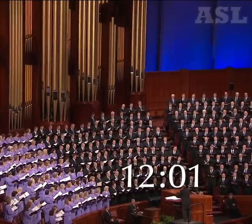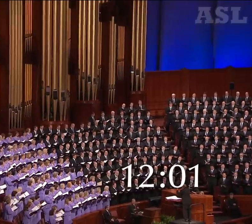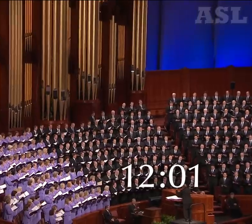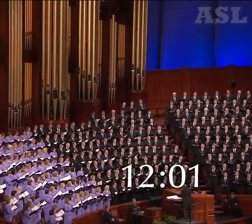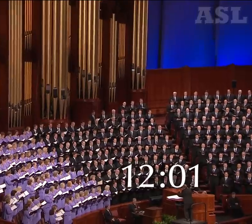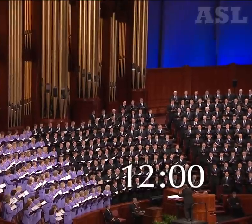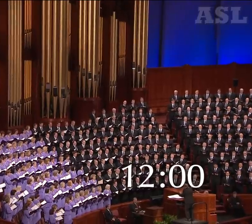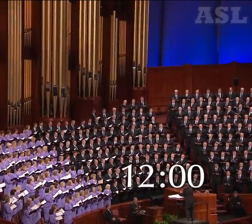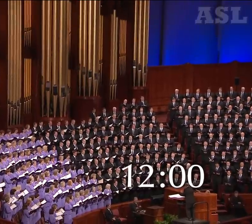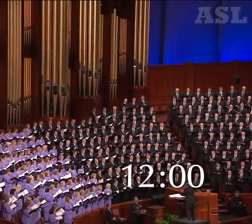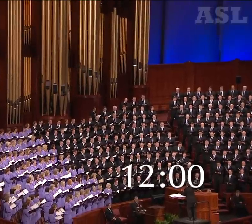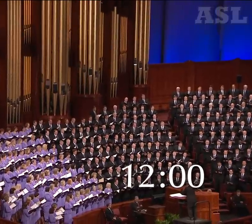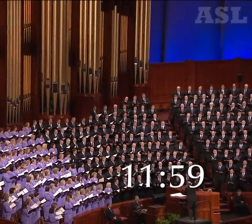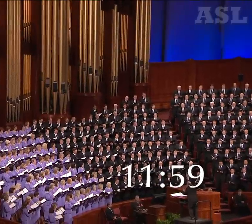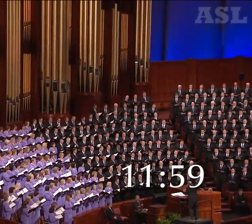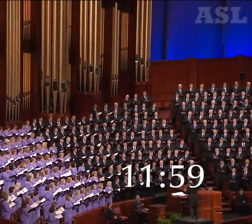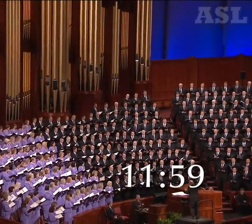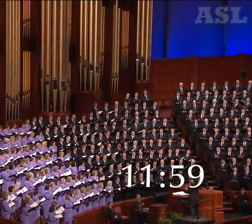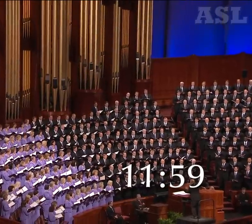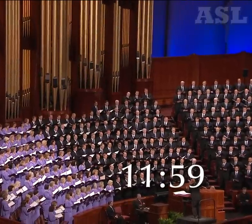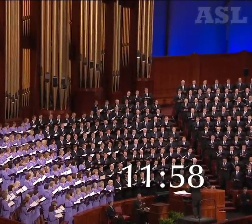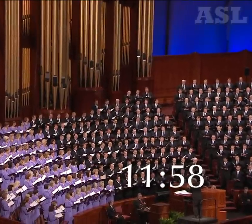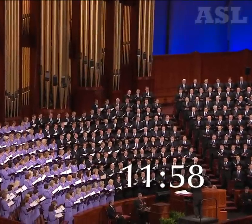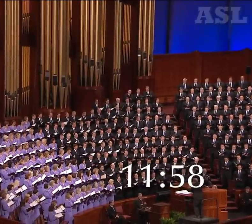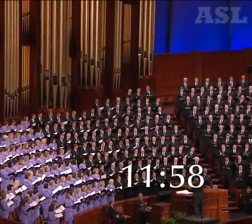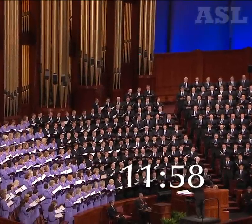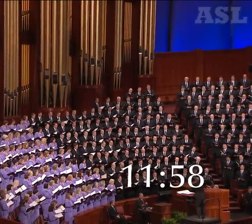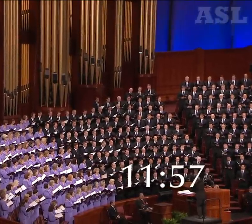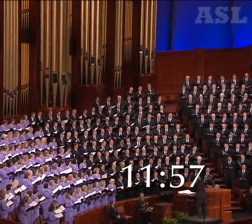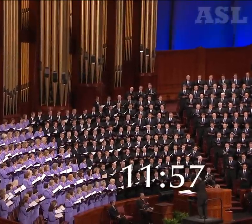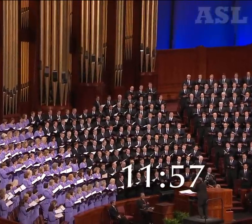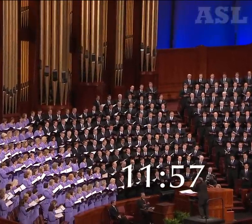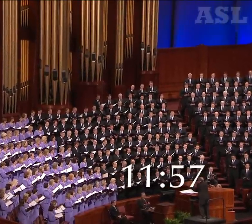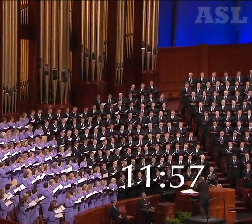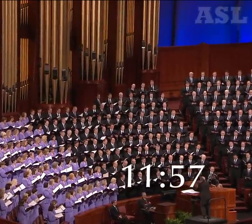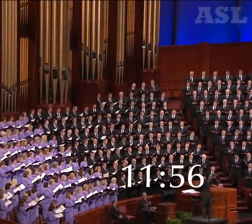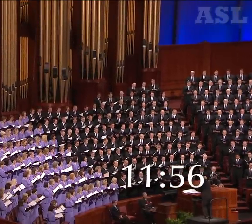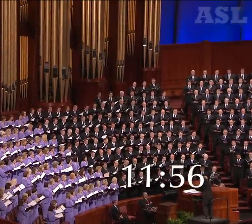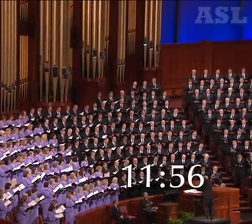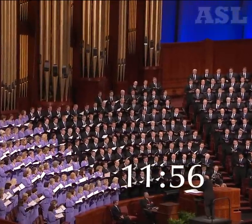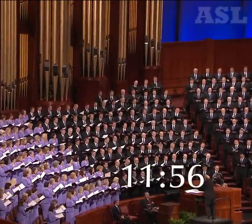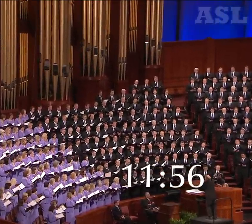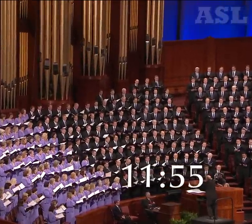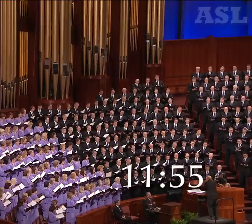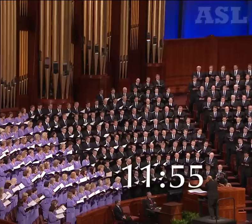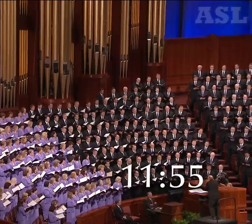OF THE CHURCH OF JESUS CHRIST OF LATTER-DAY SAINTS.